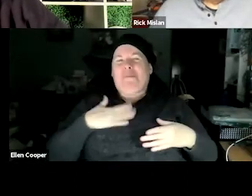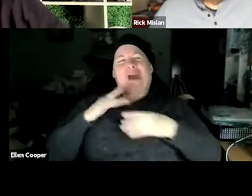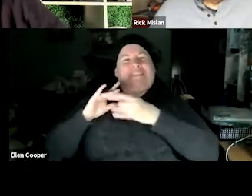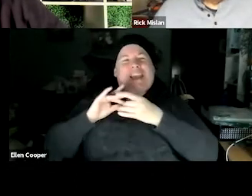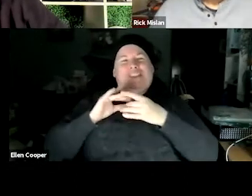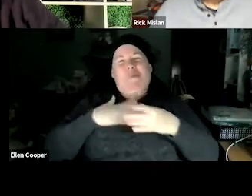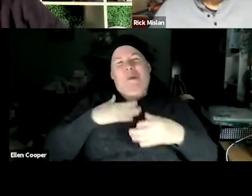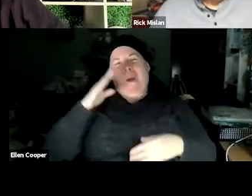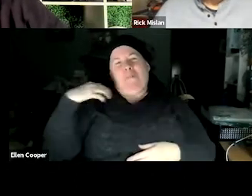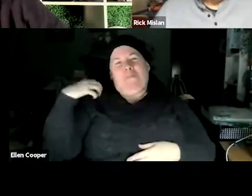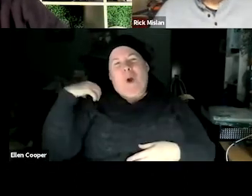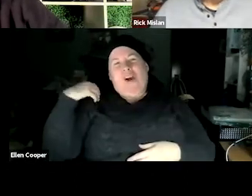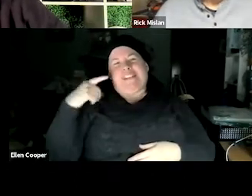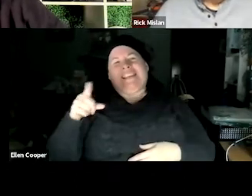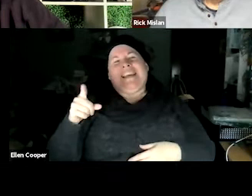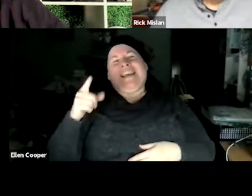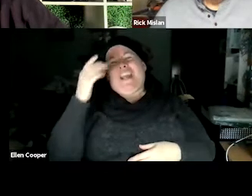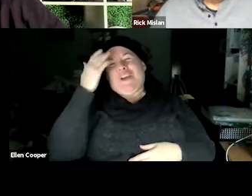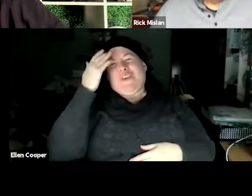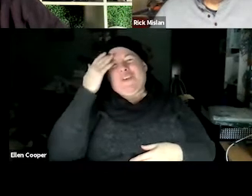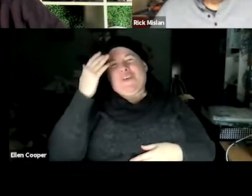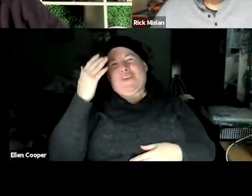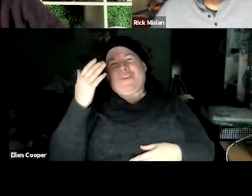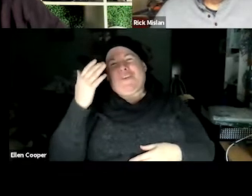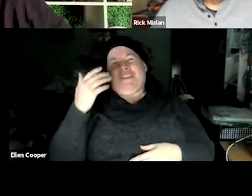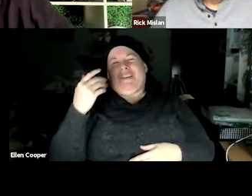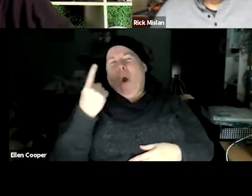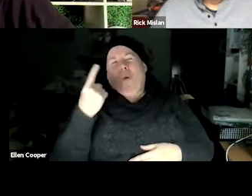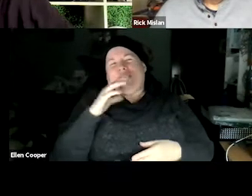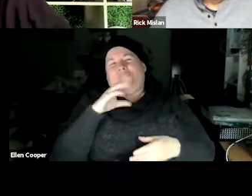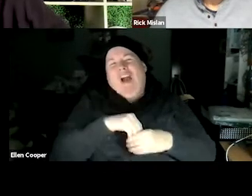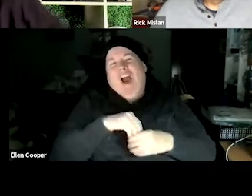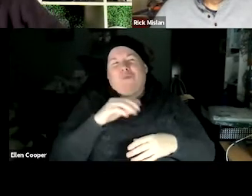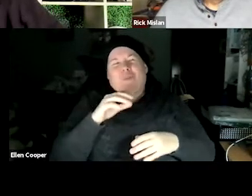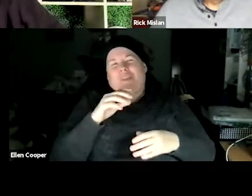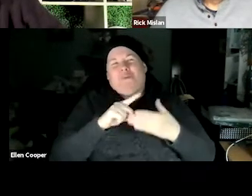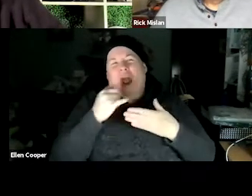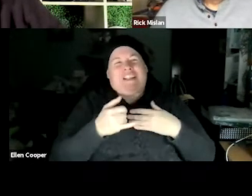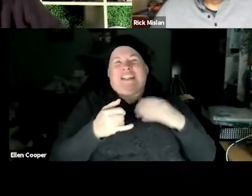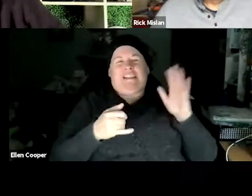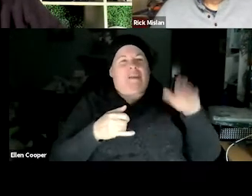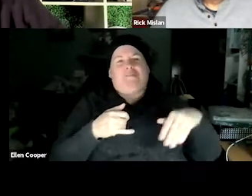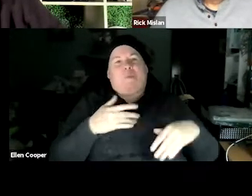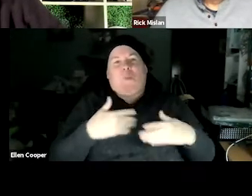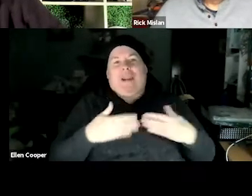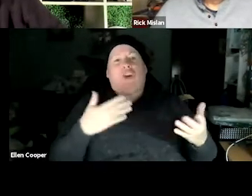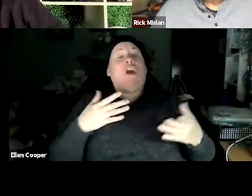time he kind of always knew I always had some pet projects and it guys like yeah okay whatever CalebBarlow: And then when he finally saw it, you know,